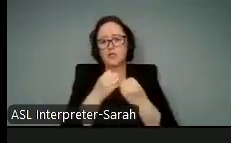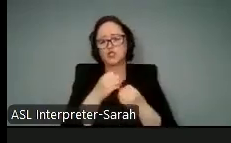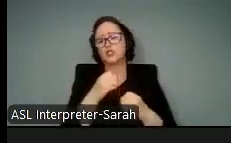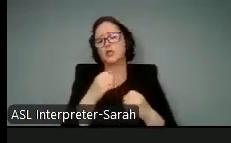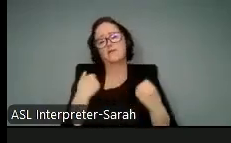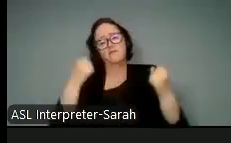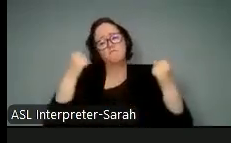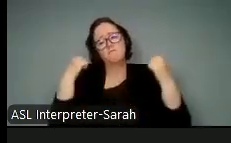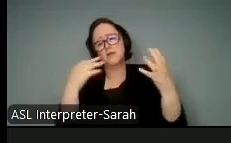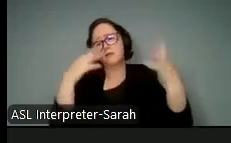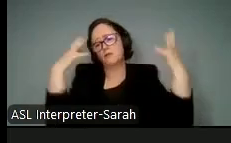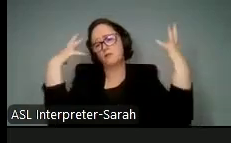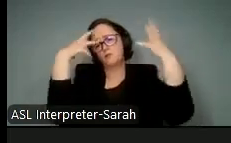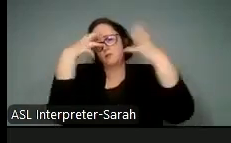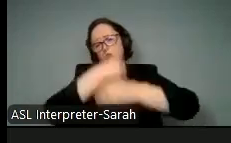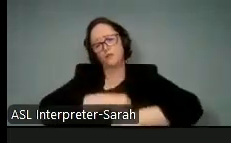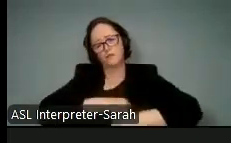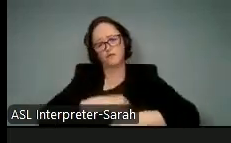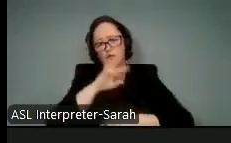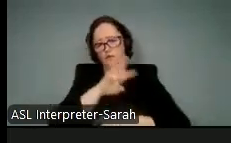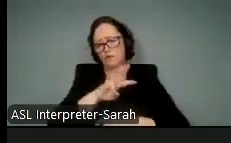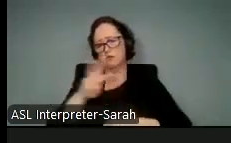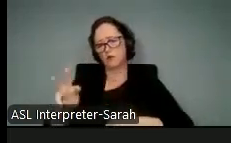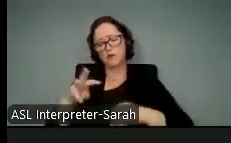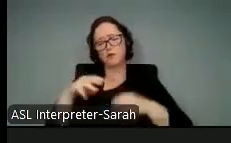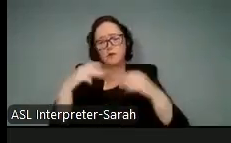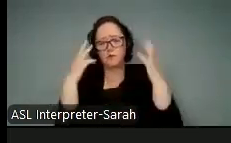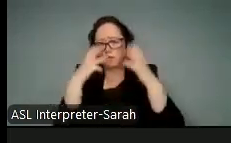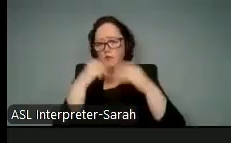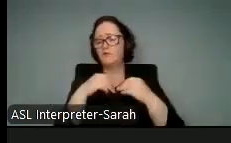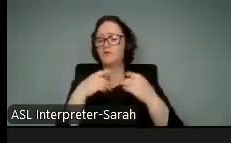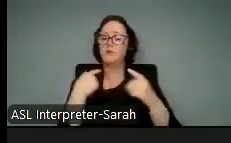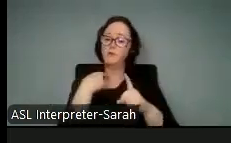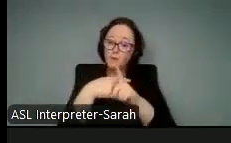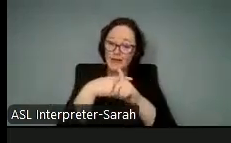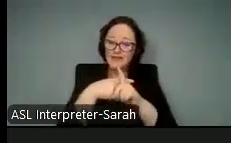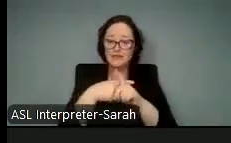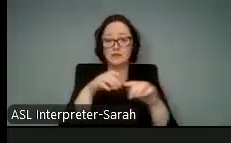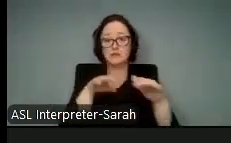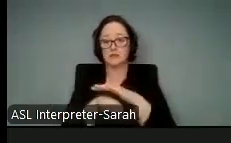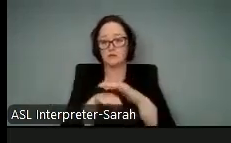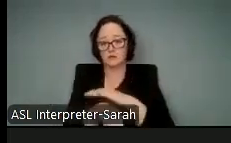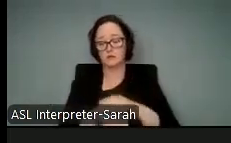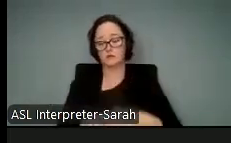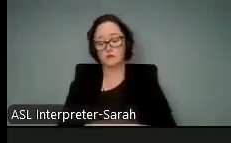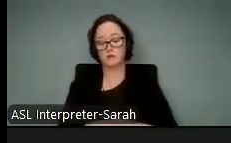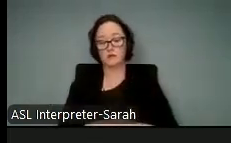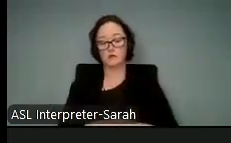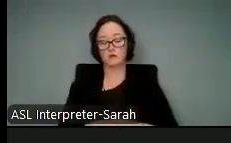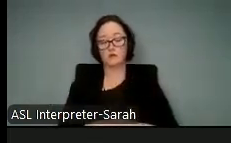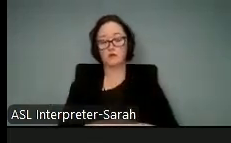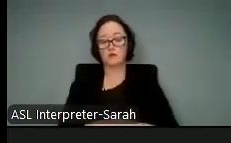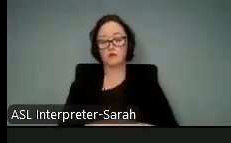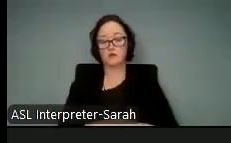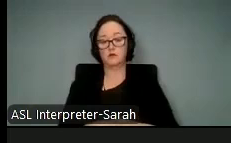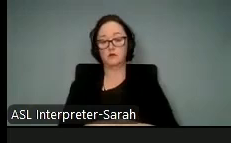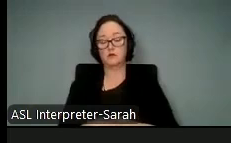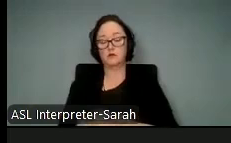that are accessible. It's, in my view, it's a cop out to not do accessibility work